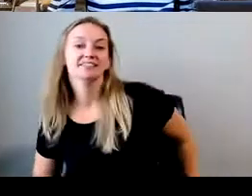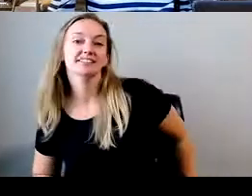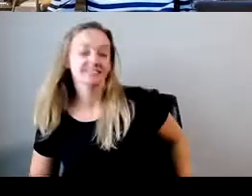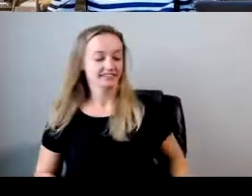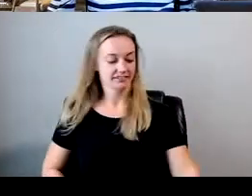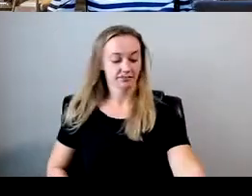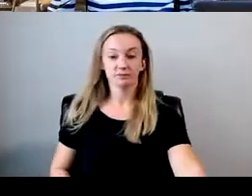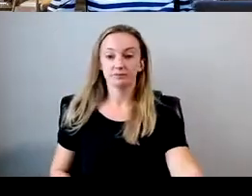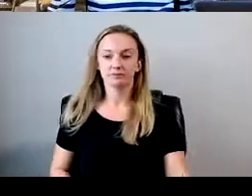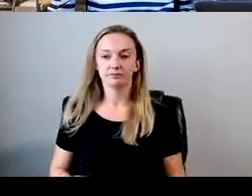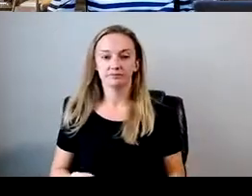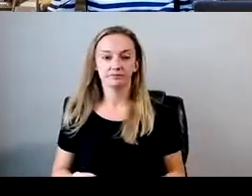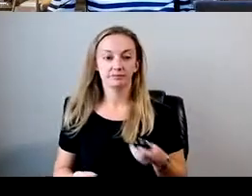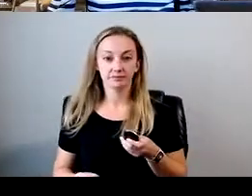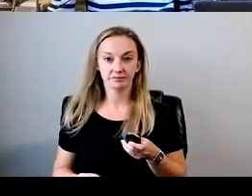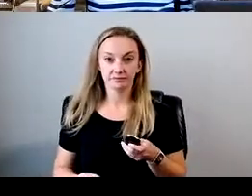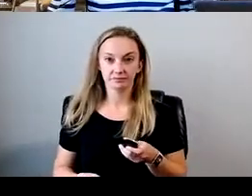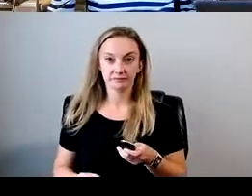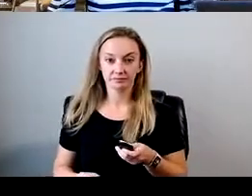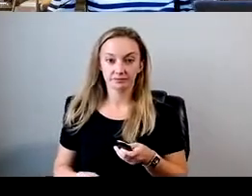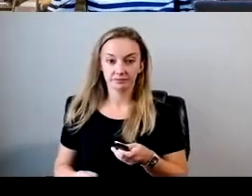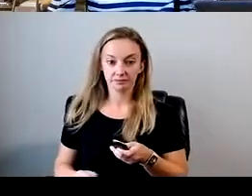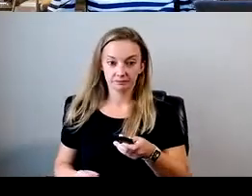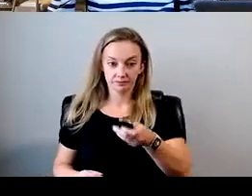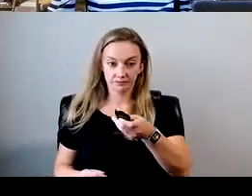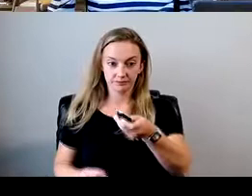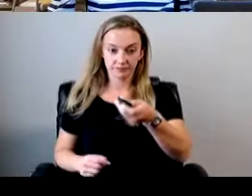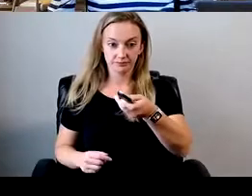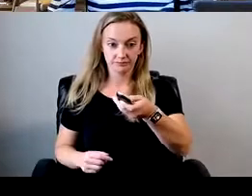Let's see someone said, UNO. I like UNO, I'd be curious to know how you use it.